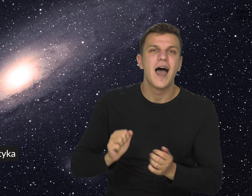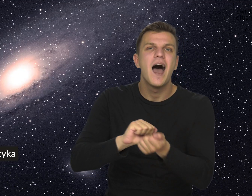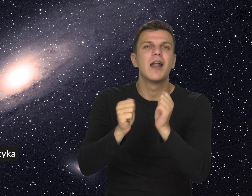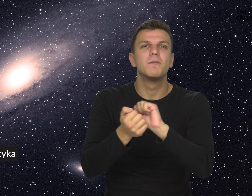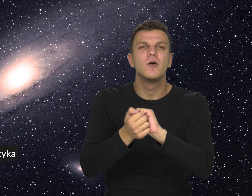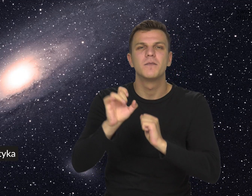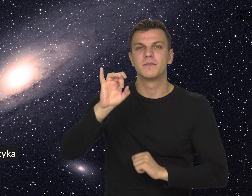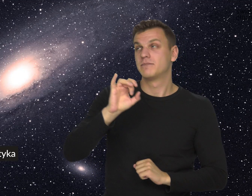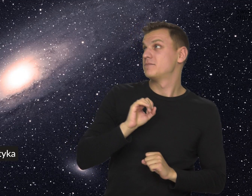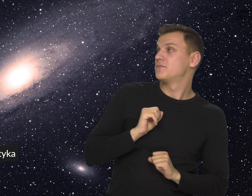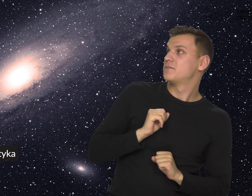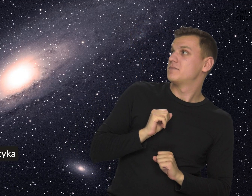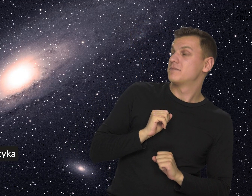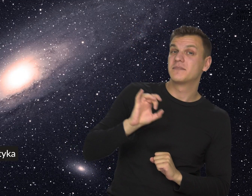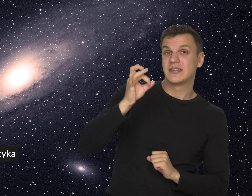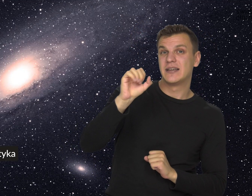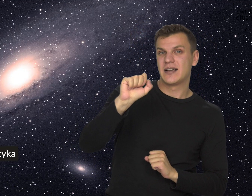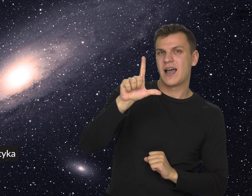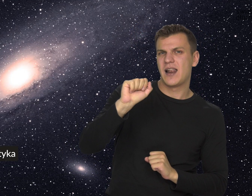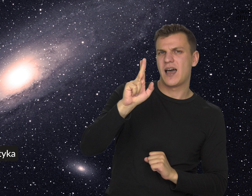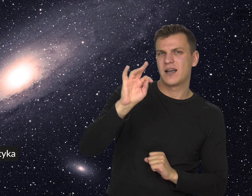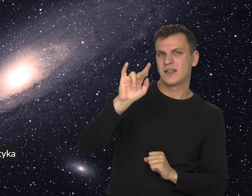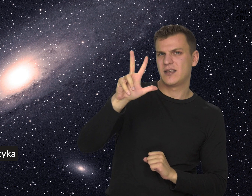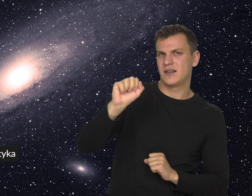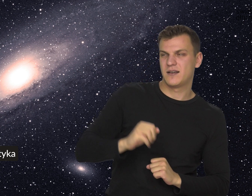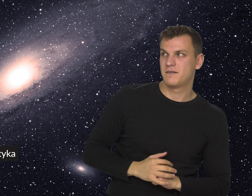Another example is galaxy.